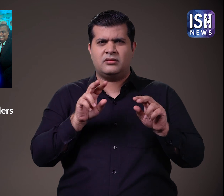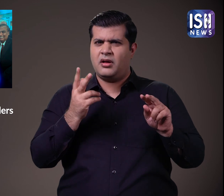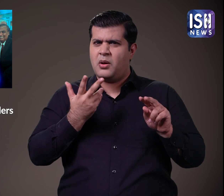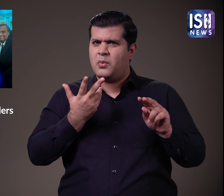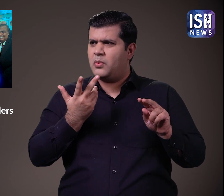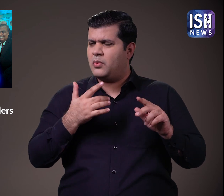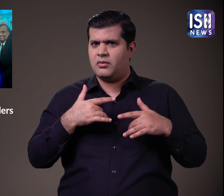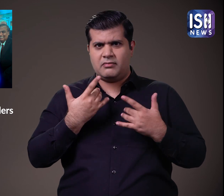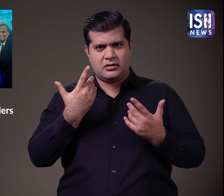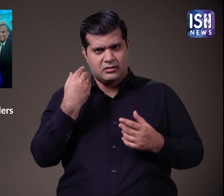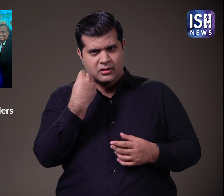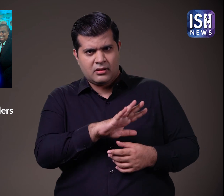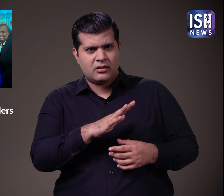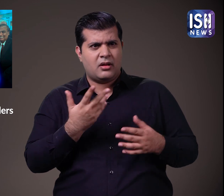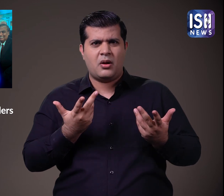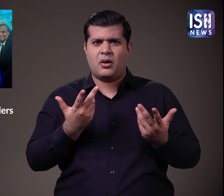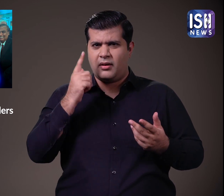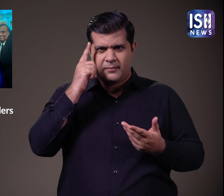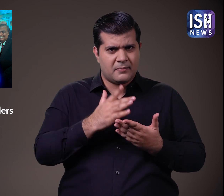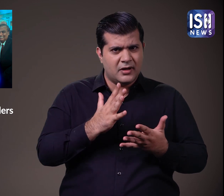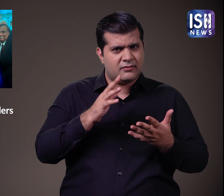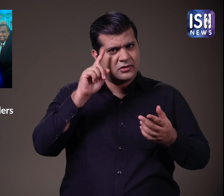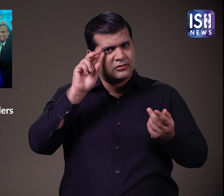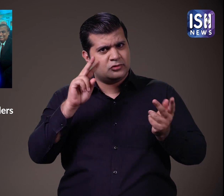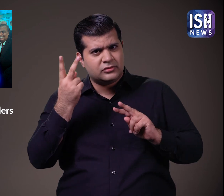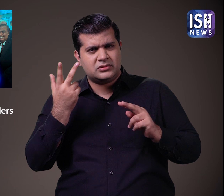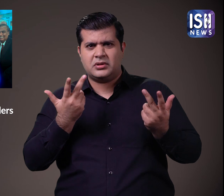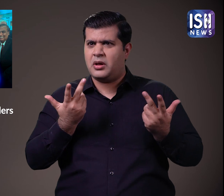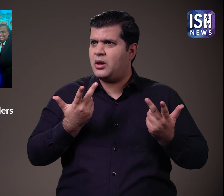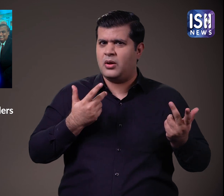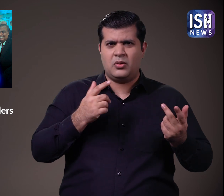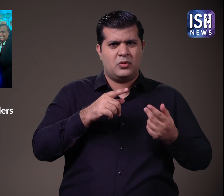There are many questions about whether his faith has changed or what the reason might be.